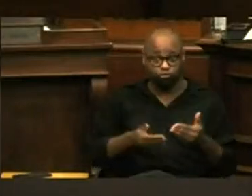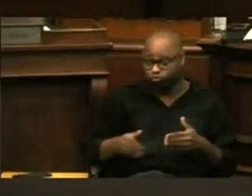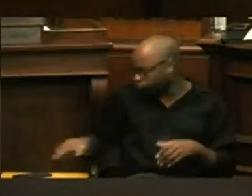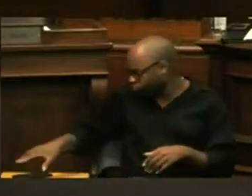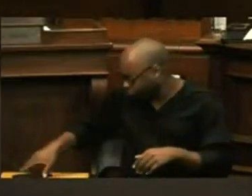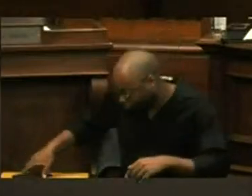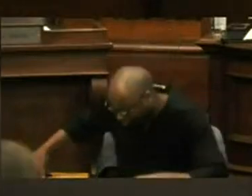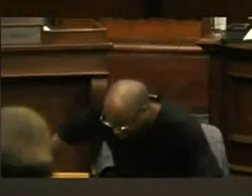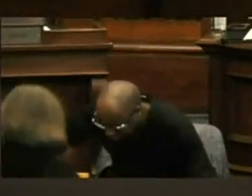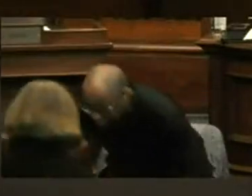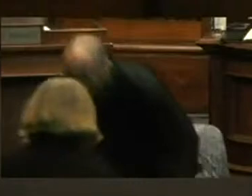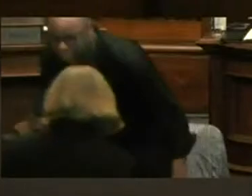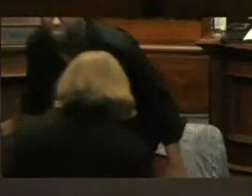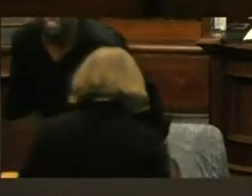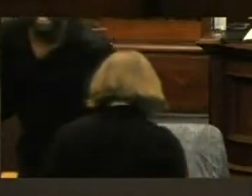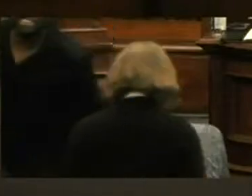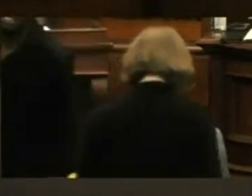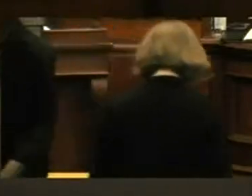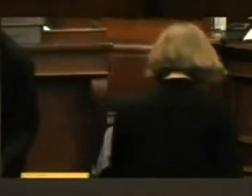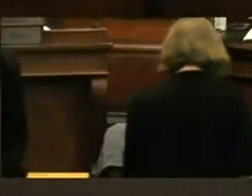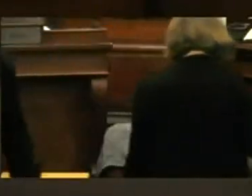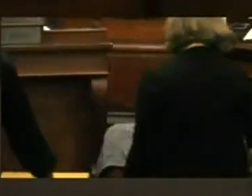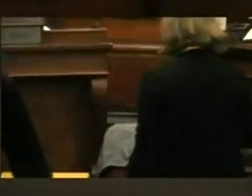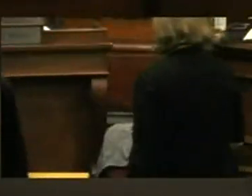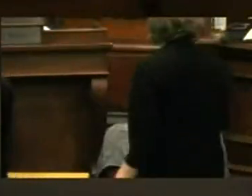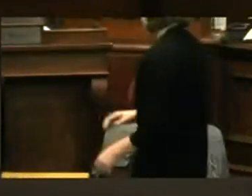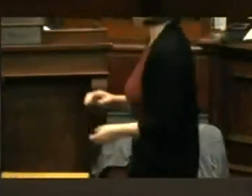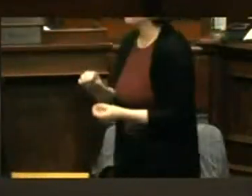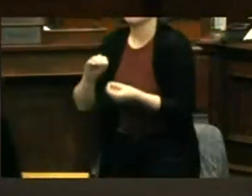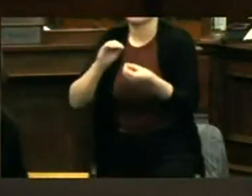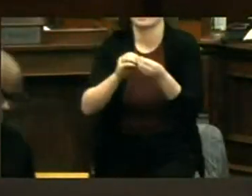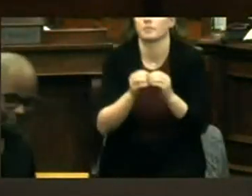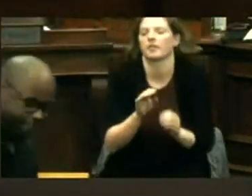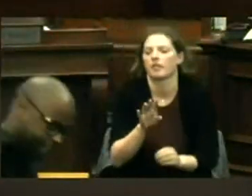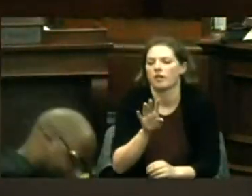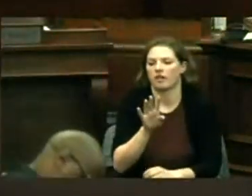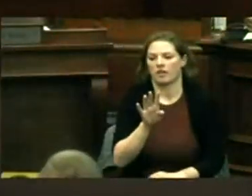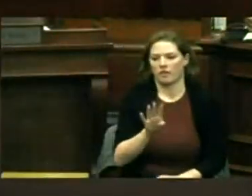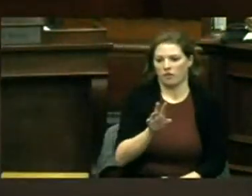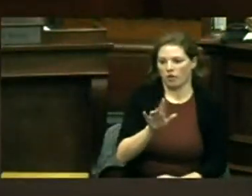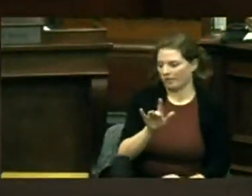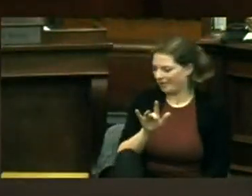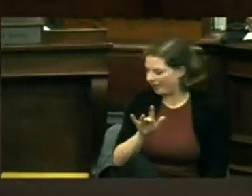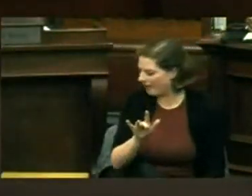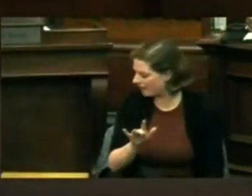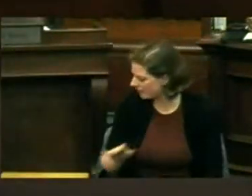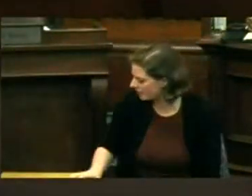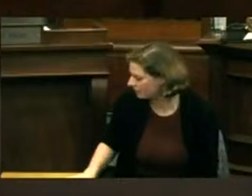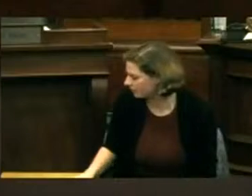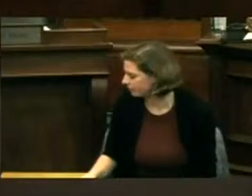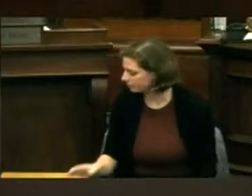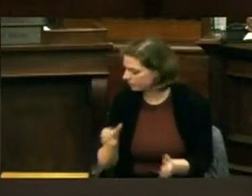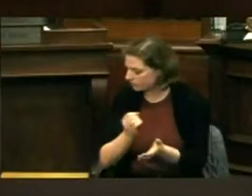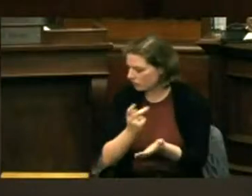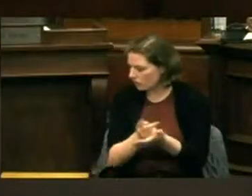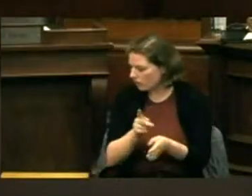Second. All in favor? Aye. The motion carries. Introductory number 425 authorizing a